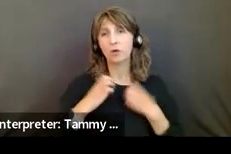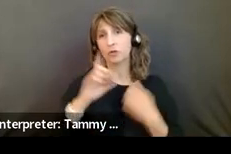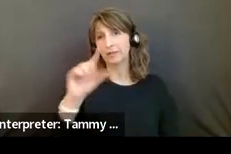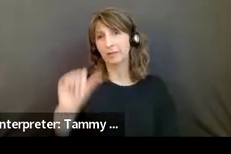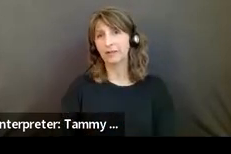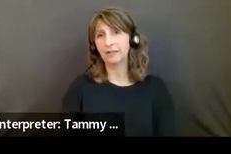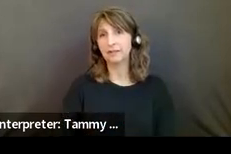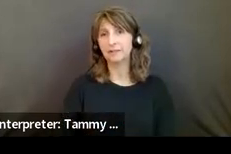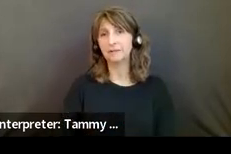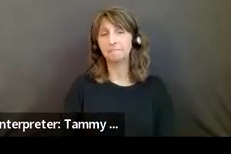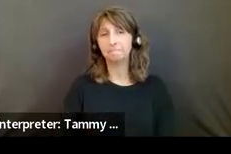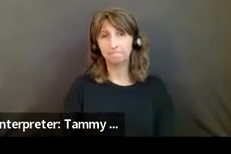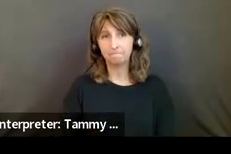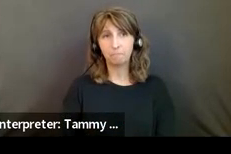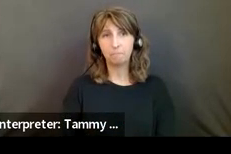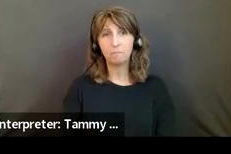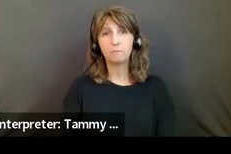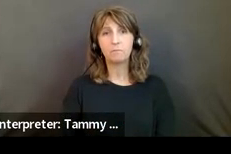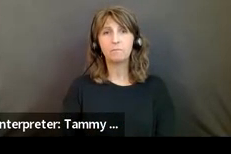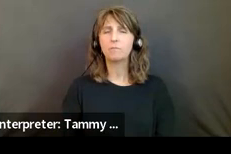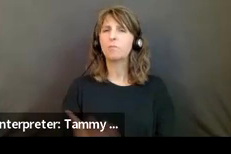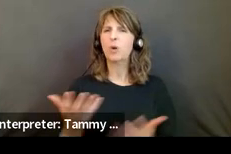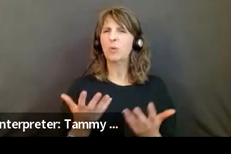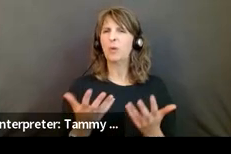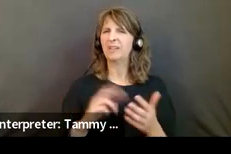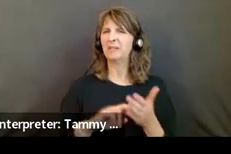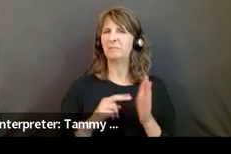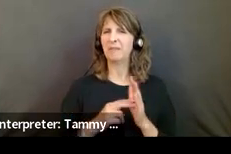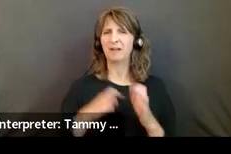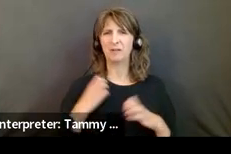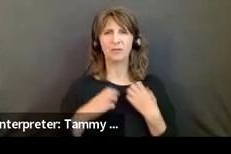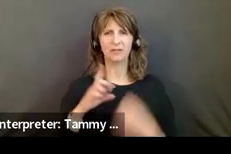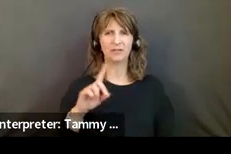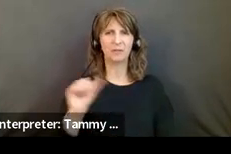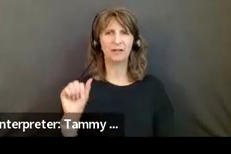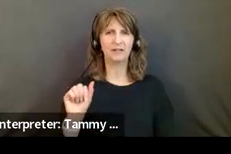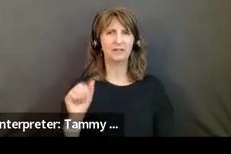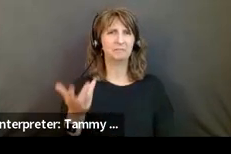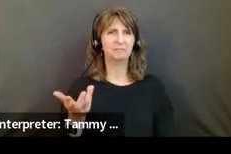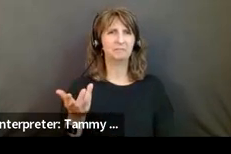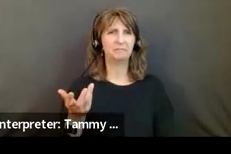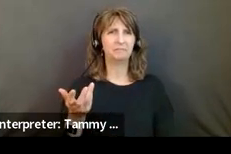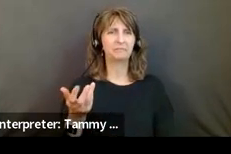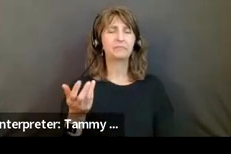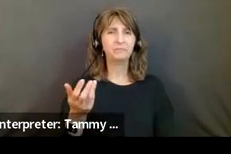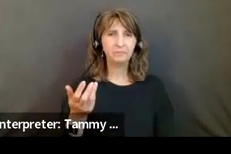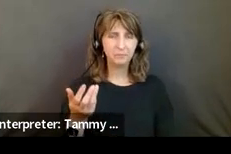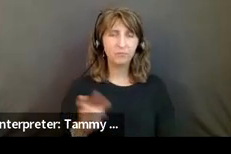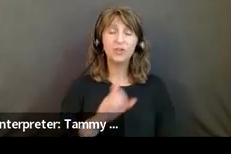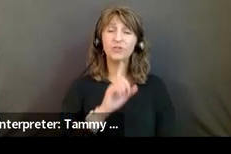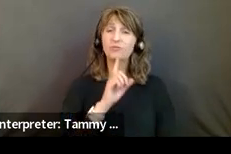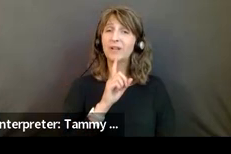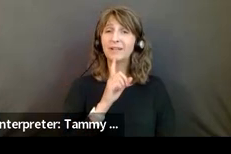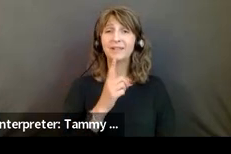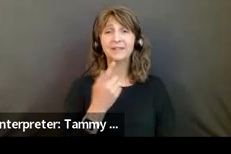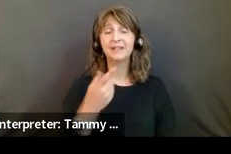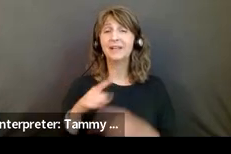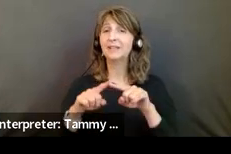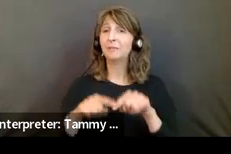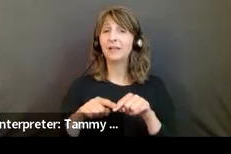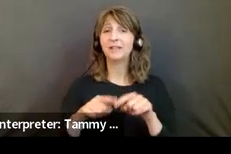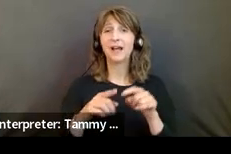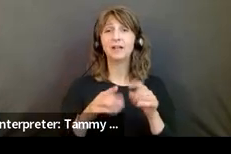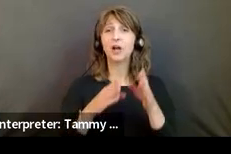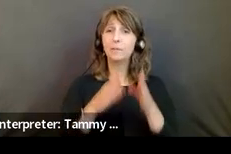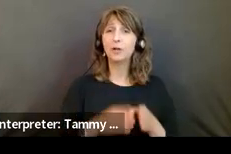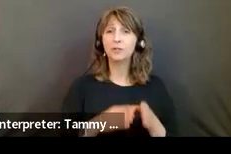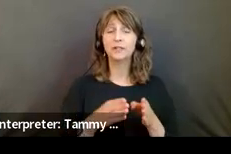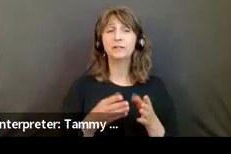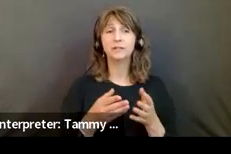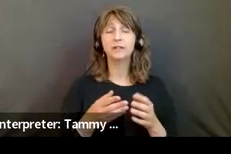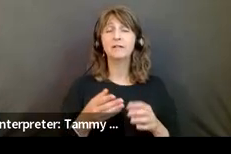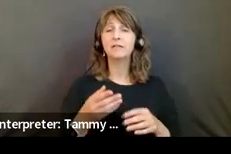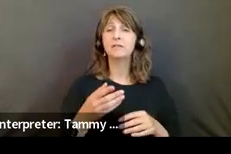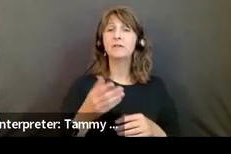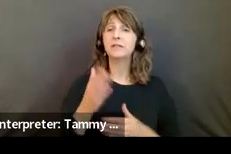So what is an emotional disability? Well, that is determined by individuals who might say, well, you know, it could be.